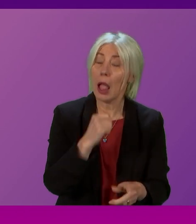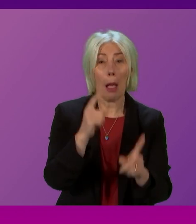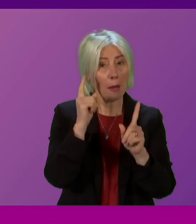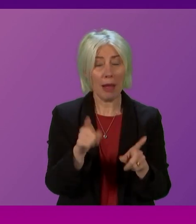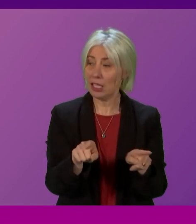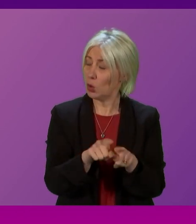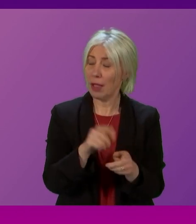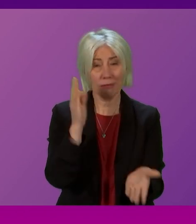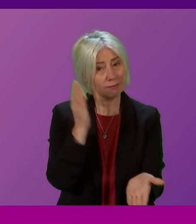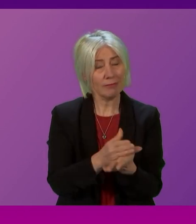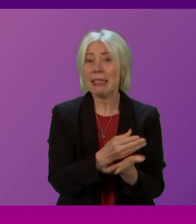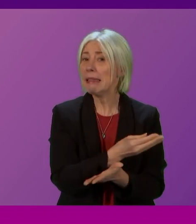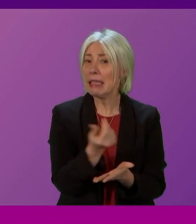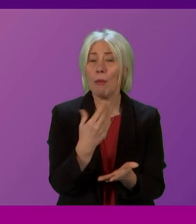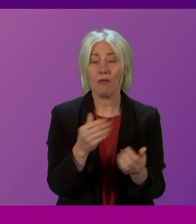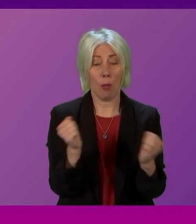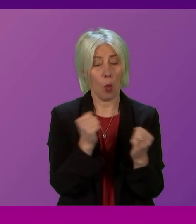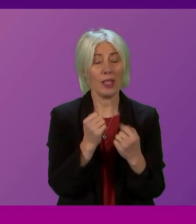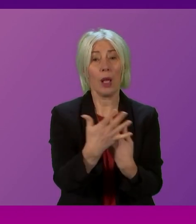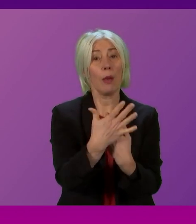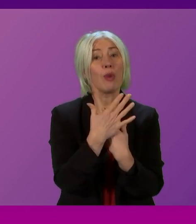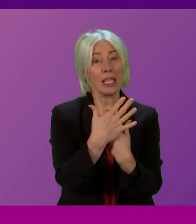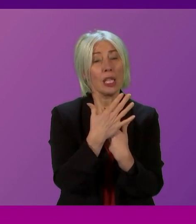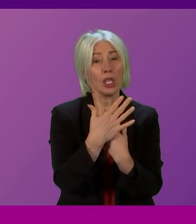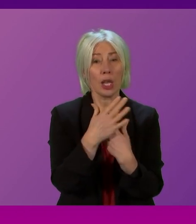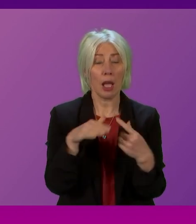being caused by the winter pressures that have been at their peak in recent weeks.